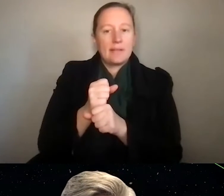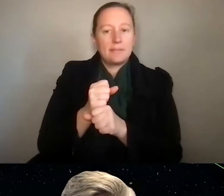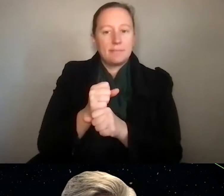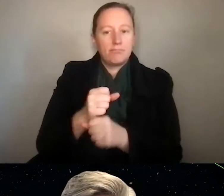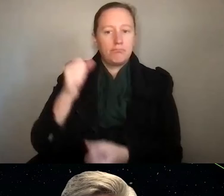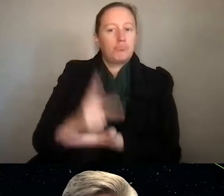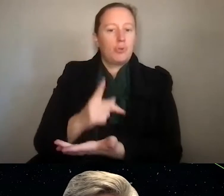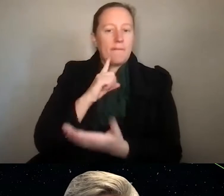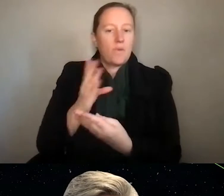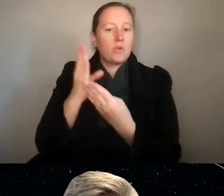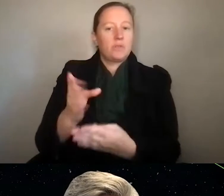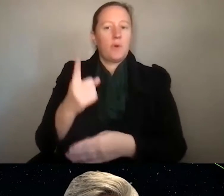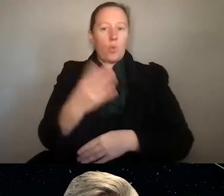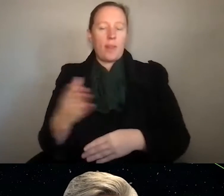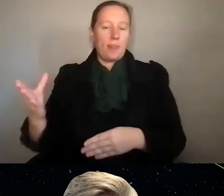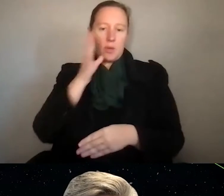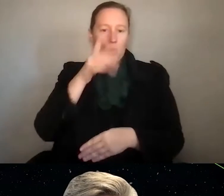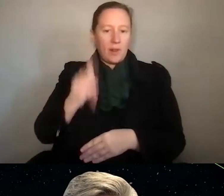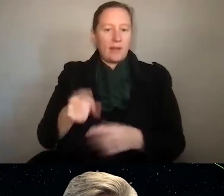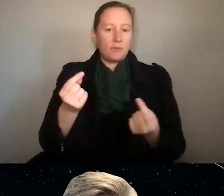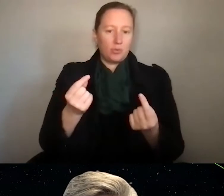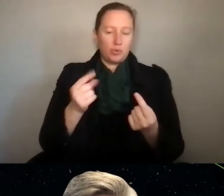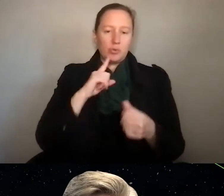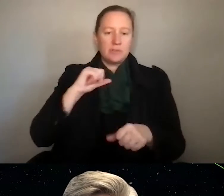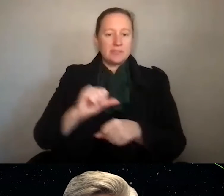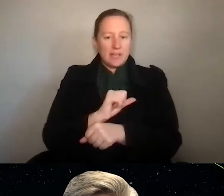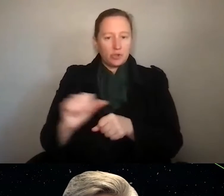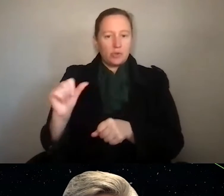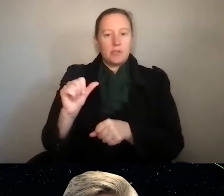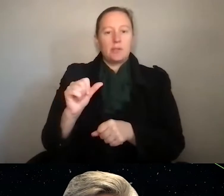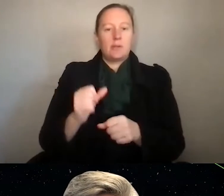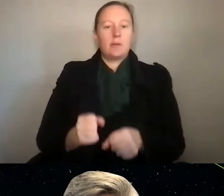One of the things that you will have to do is upload into